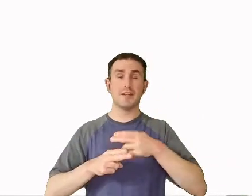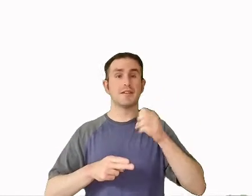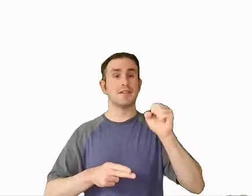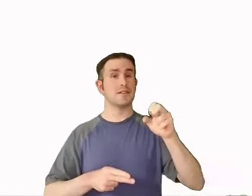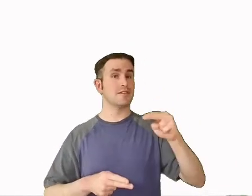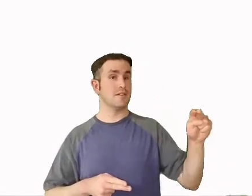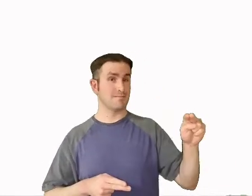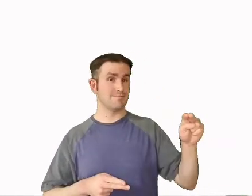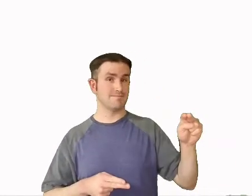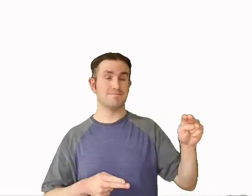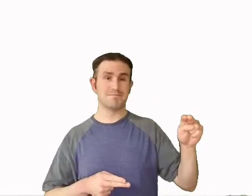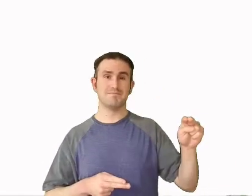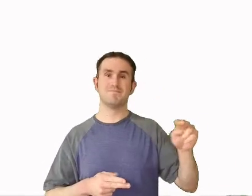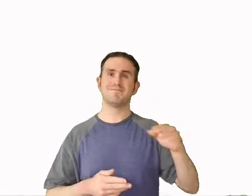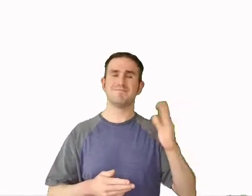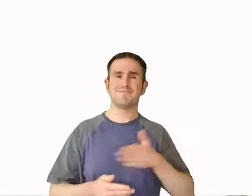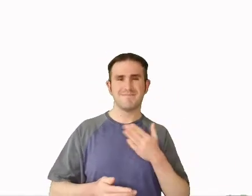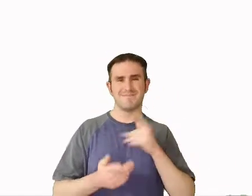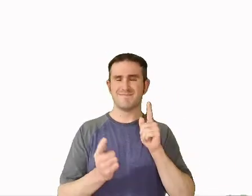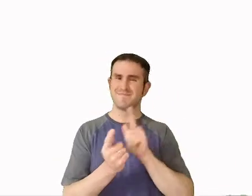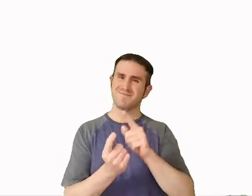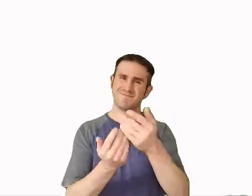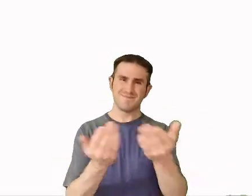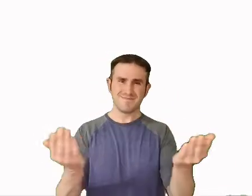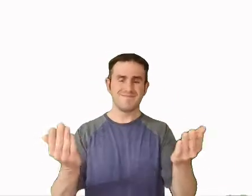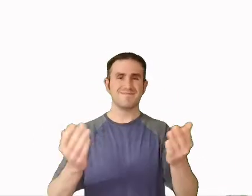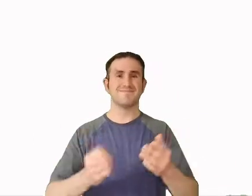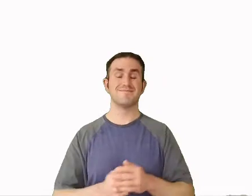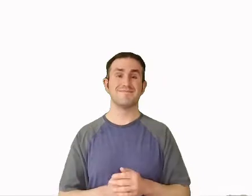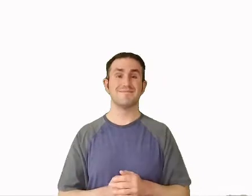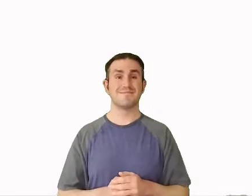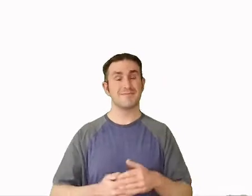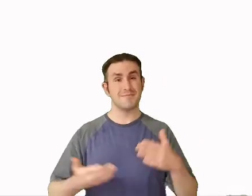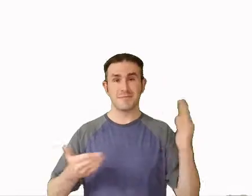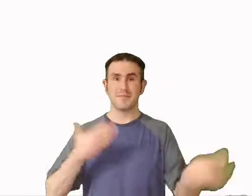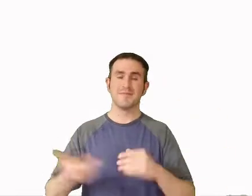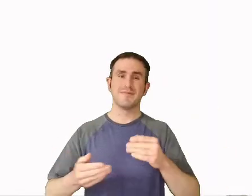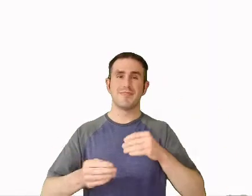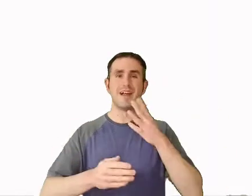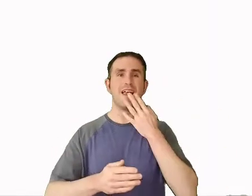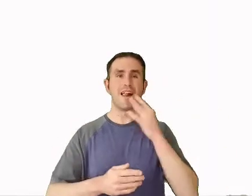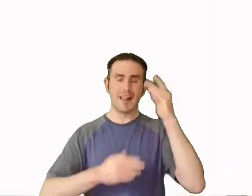Seán Na Lapaíoighir. Pleased to meet you and welcome to Color Me Surprised!